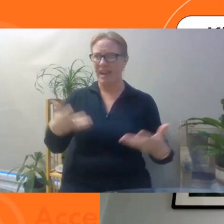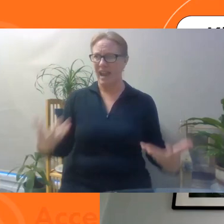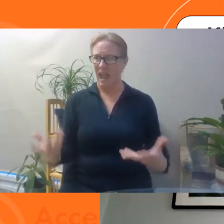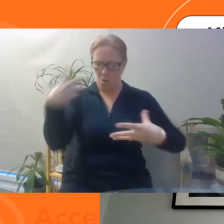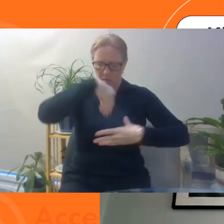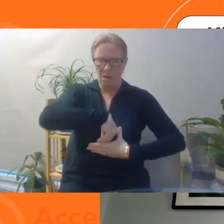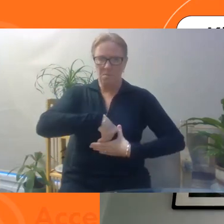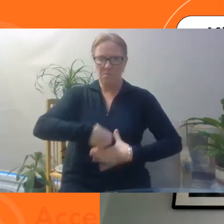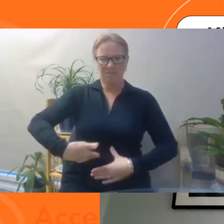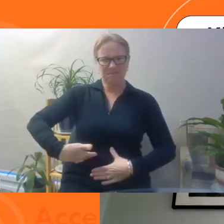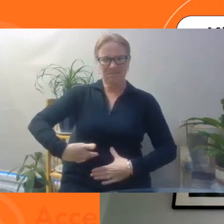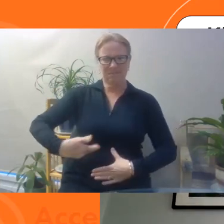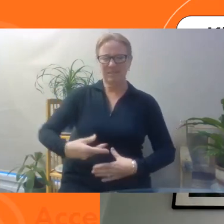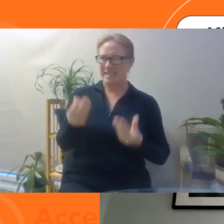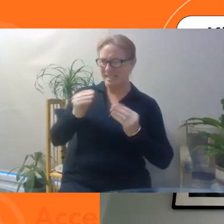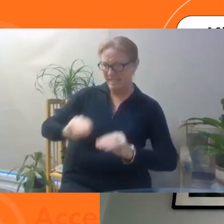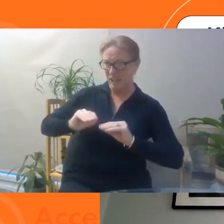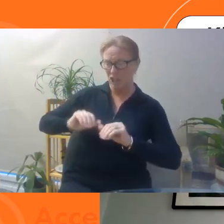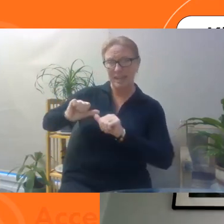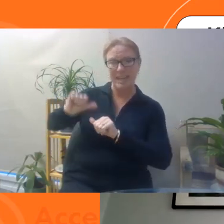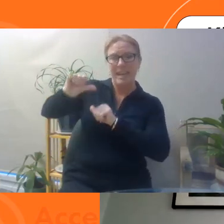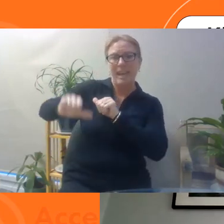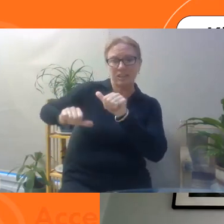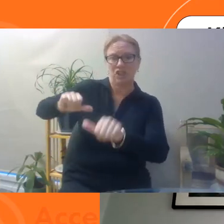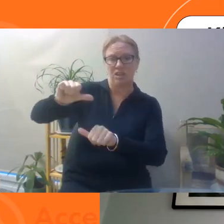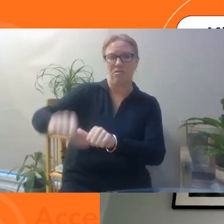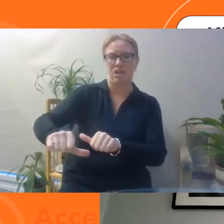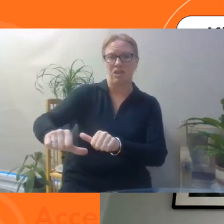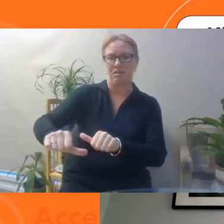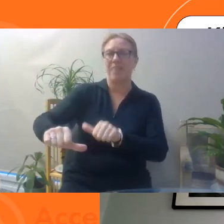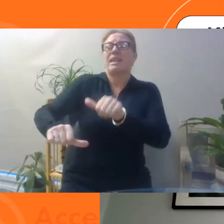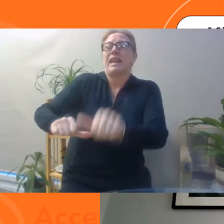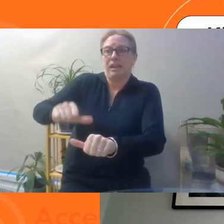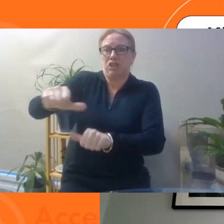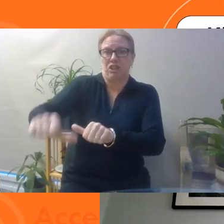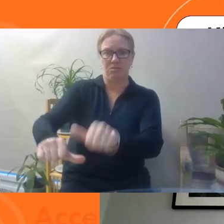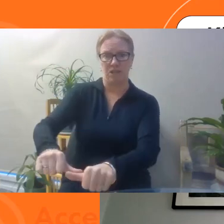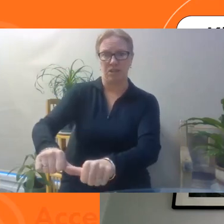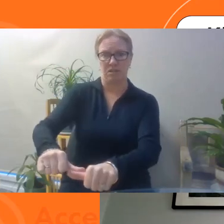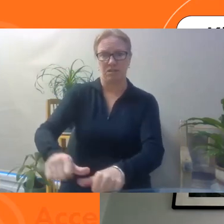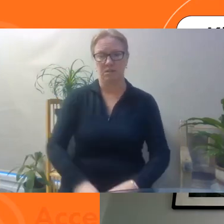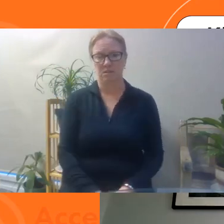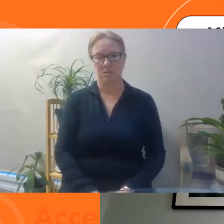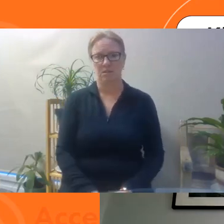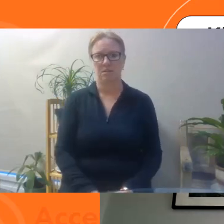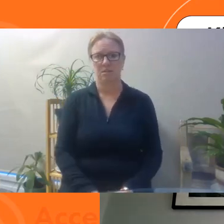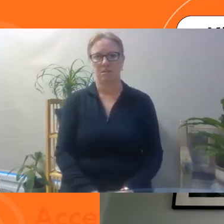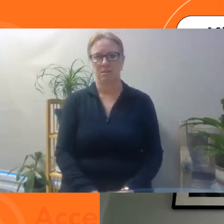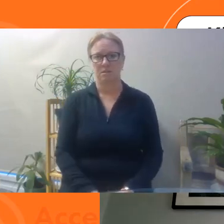now teaching our next generation and the next generation. I personally